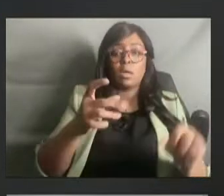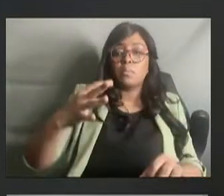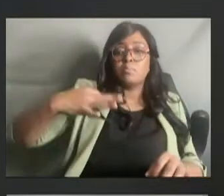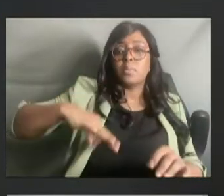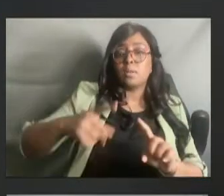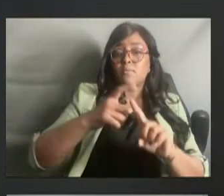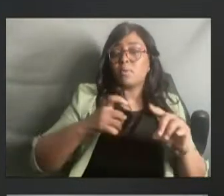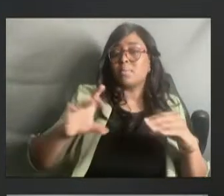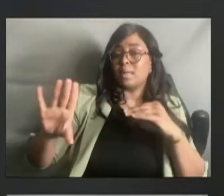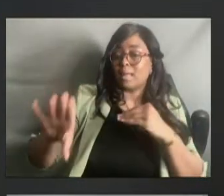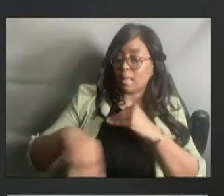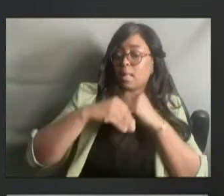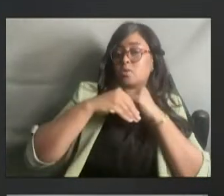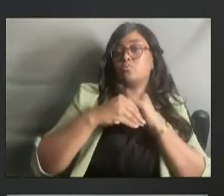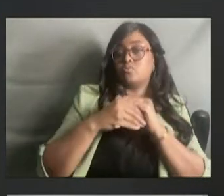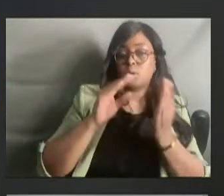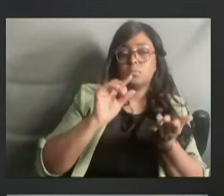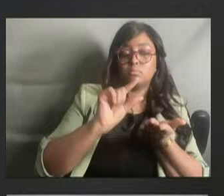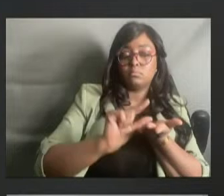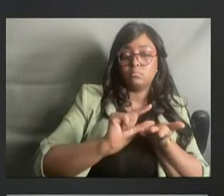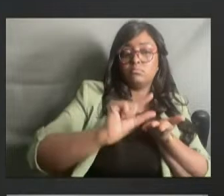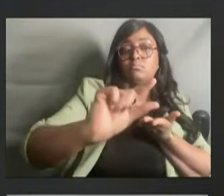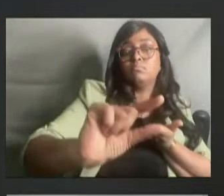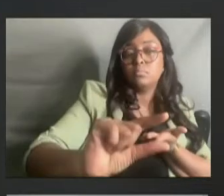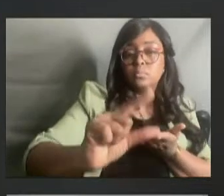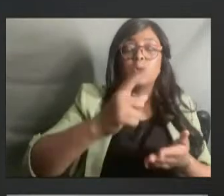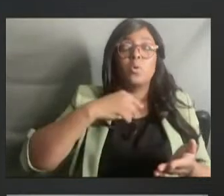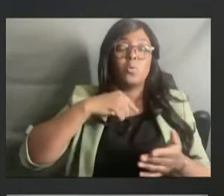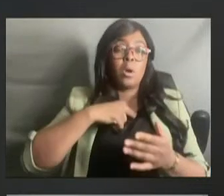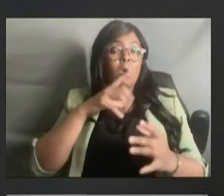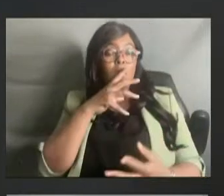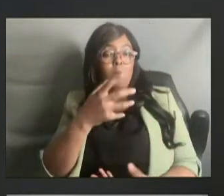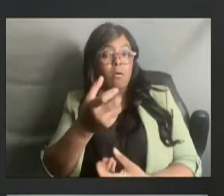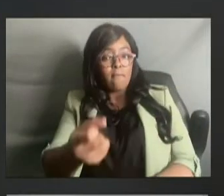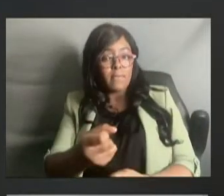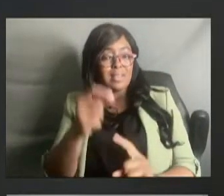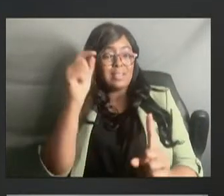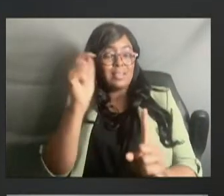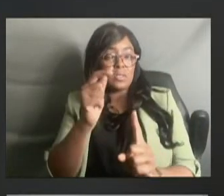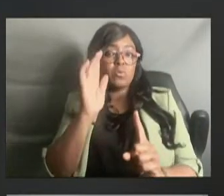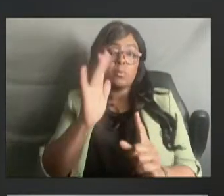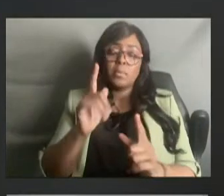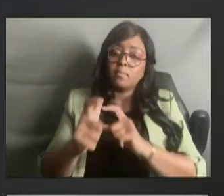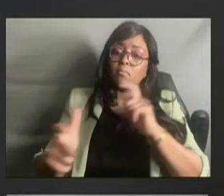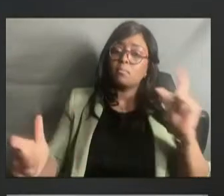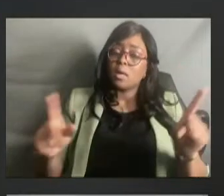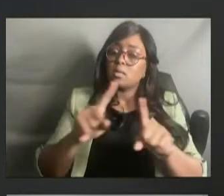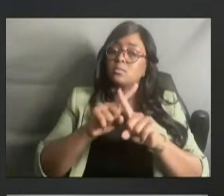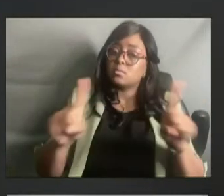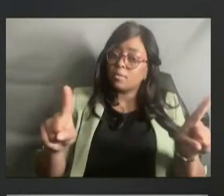schools who really need it could really benefit from the extra